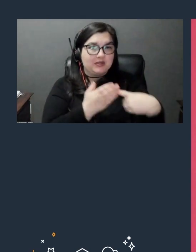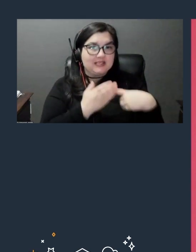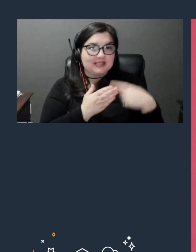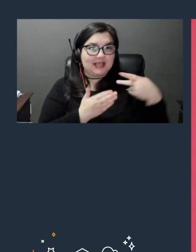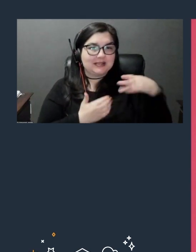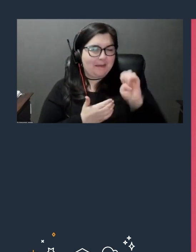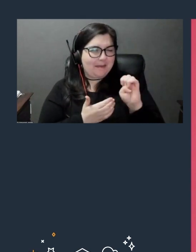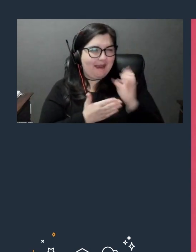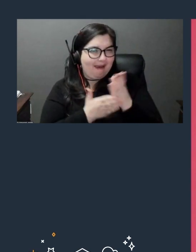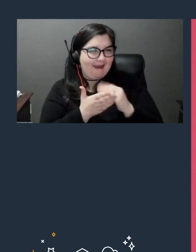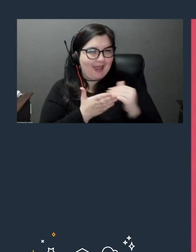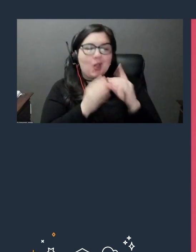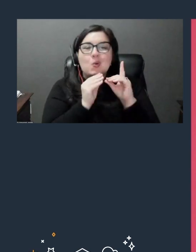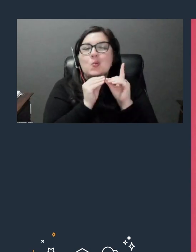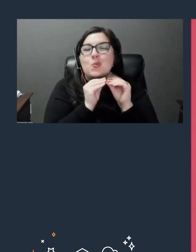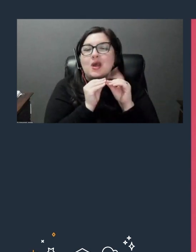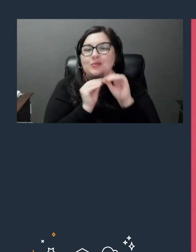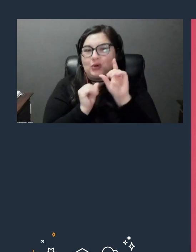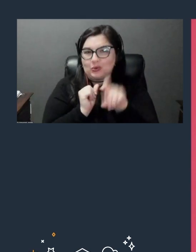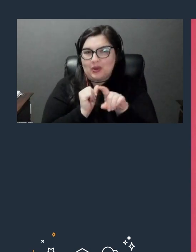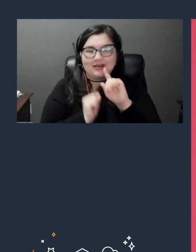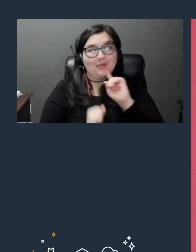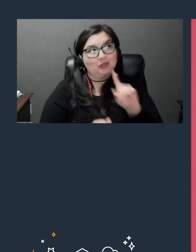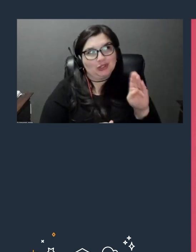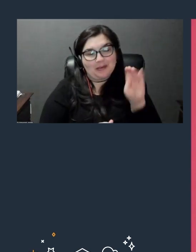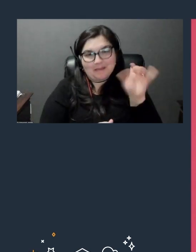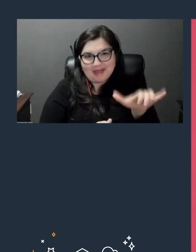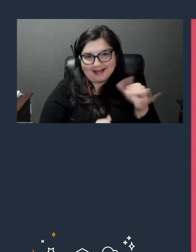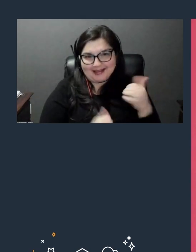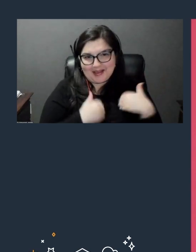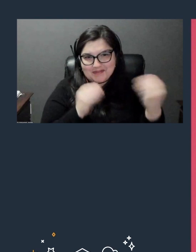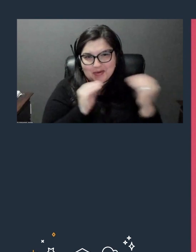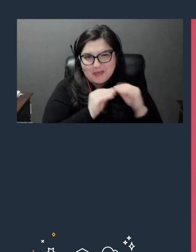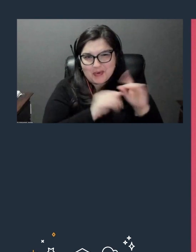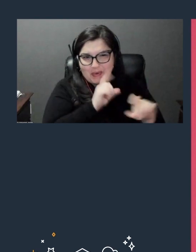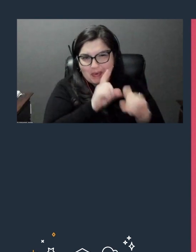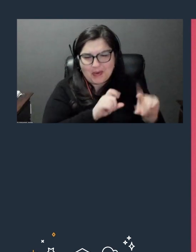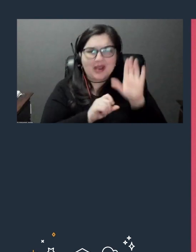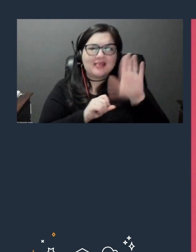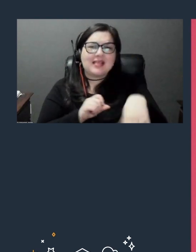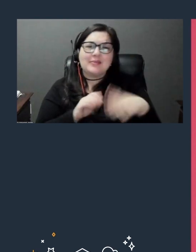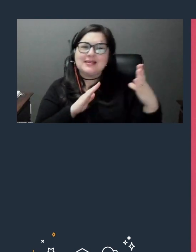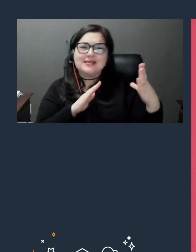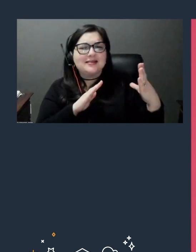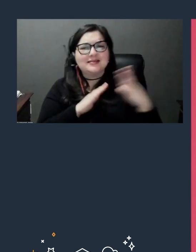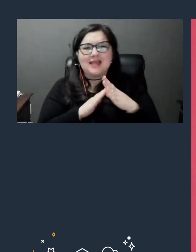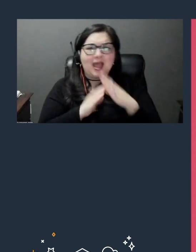and then I'm sure Becky has some more. What are the top data compliance best practices that you would recommend?